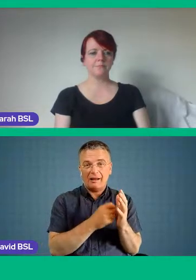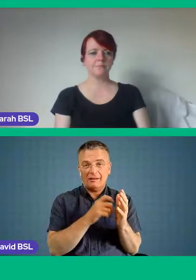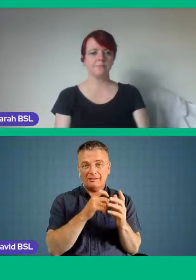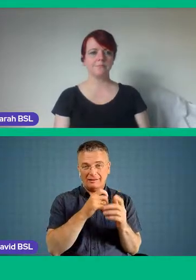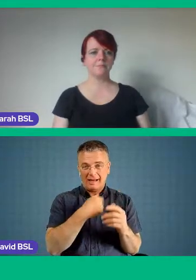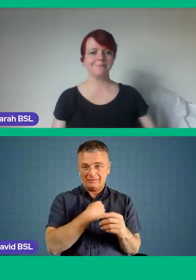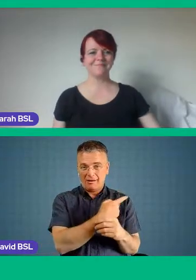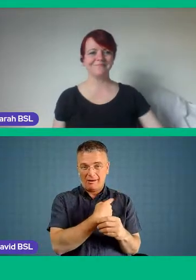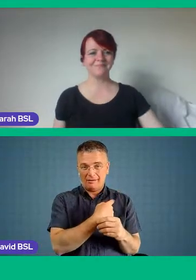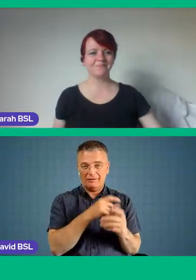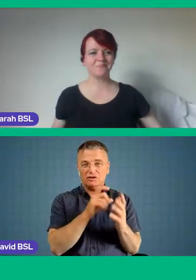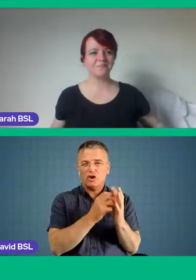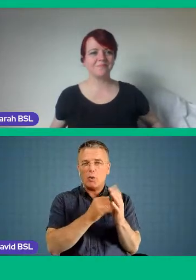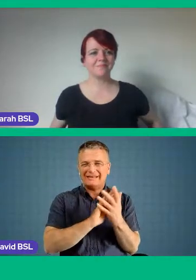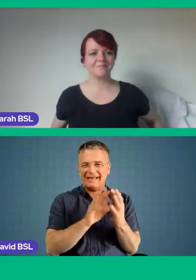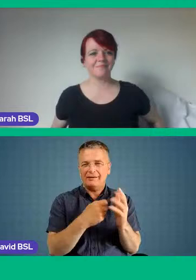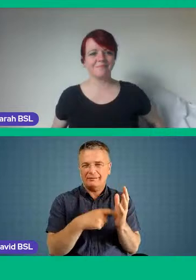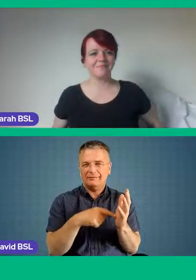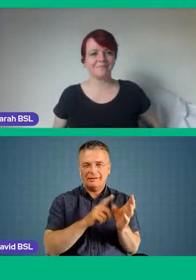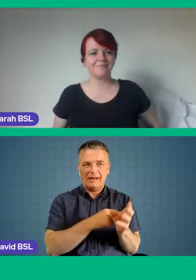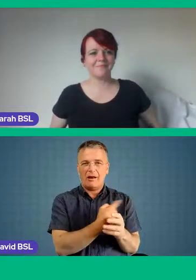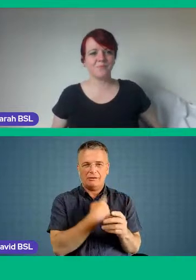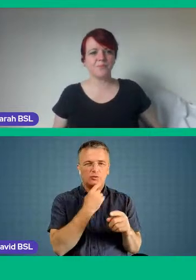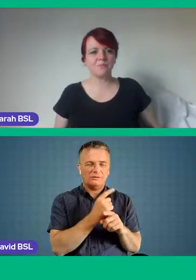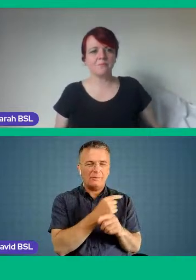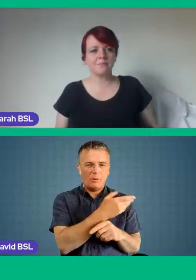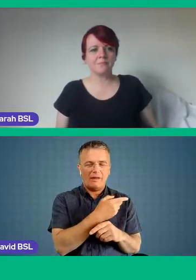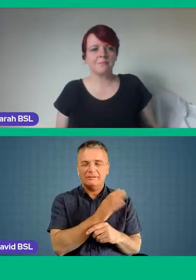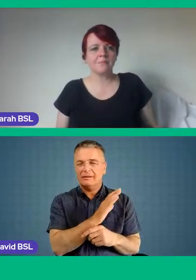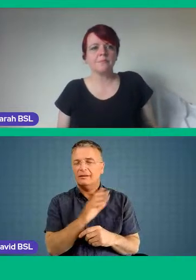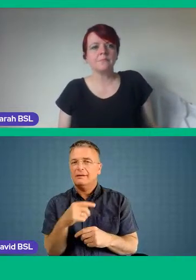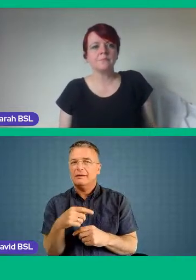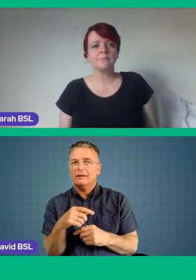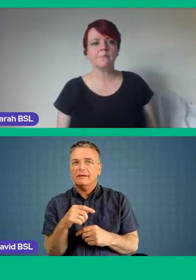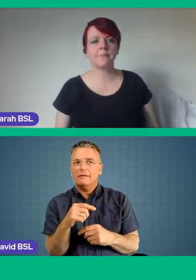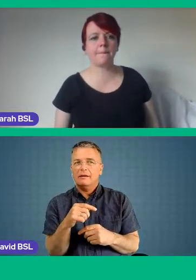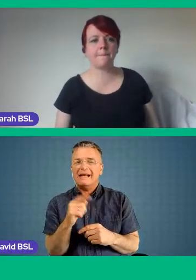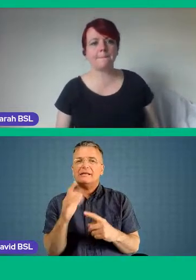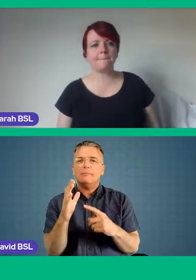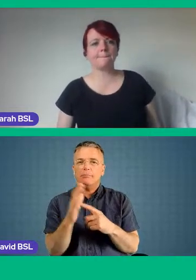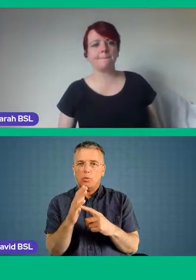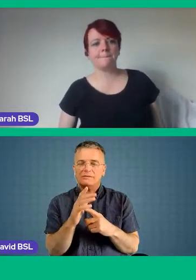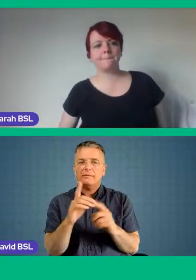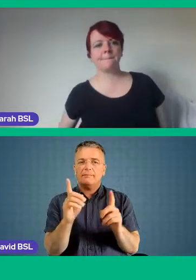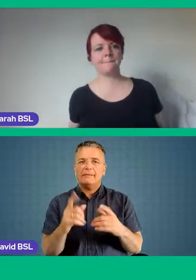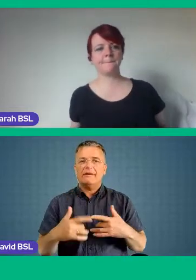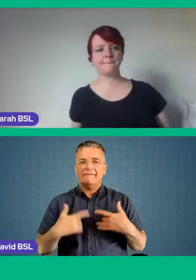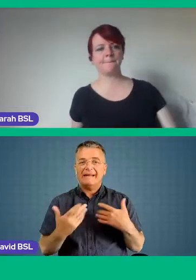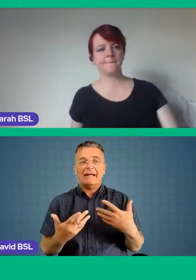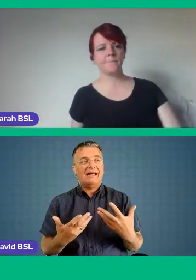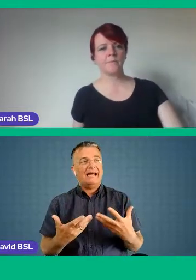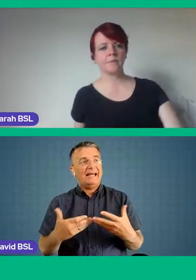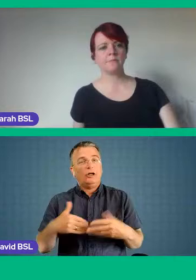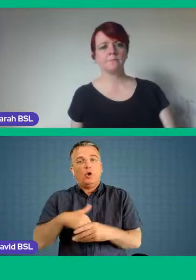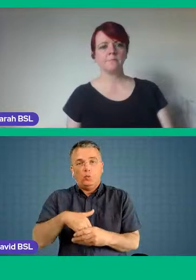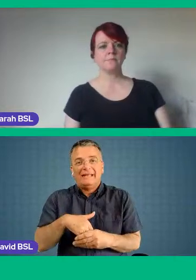people feel included , that they are included, that they see themselves in the project.